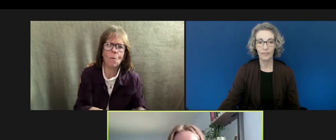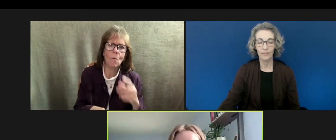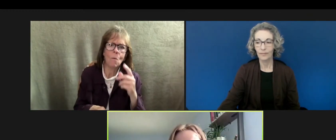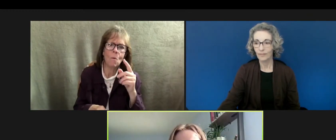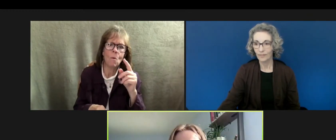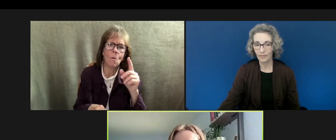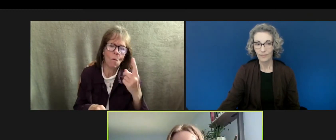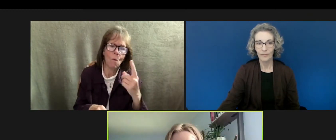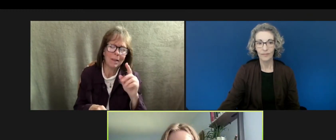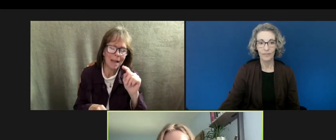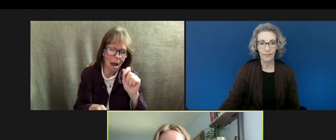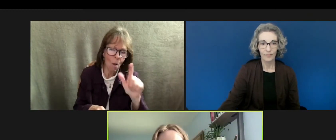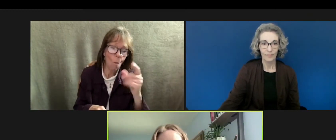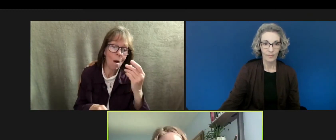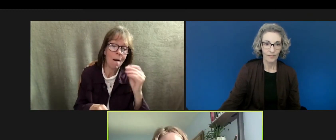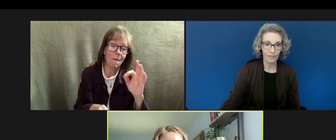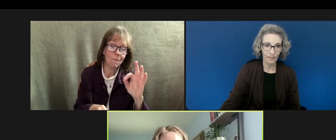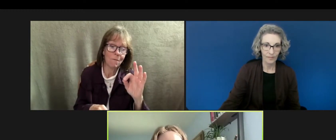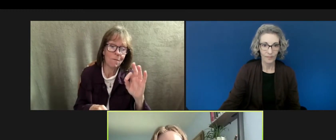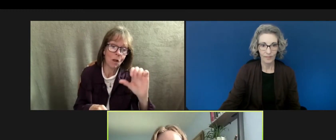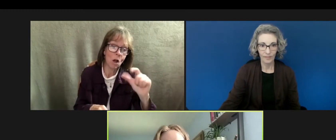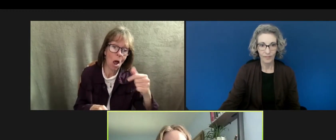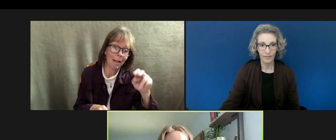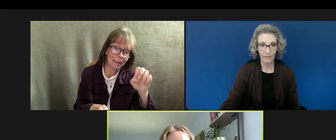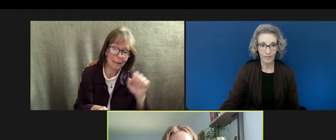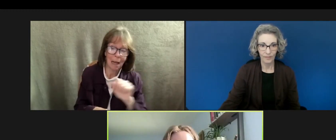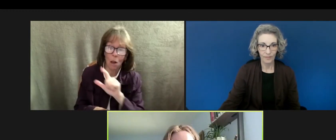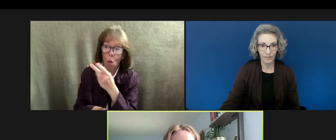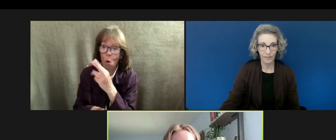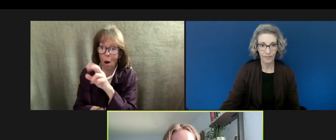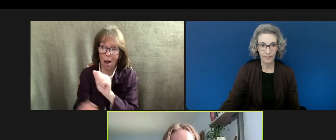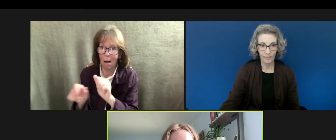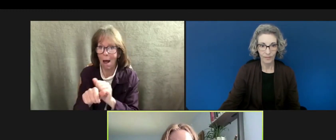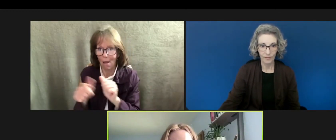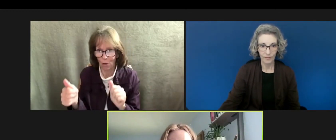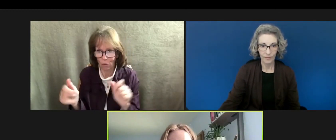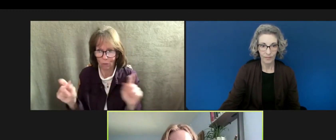Laura will be playing the other colleague, and we're gonna find out what